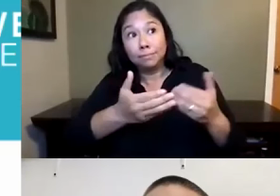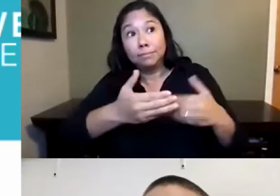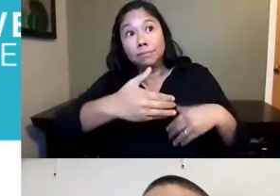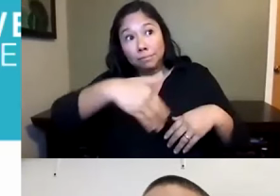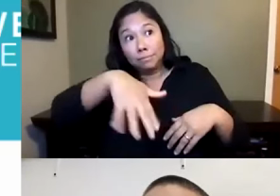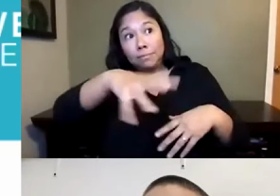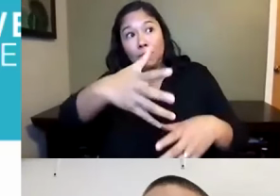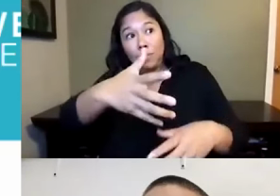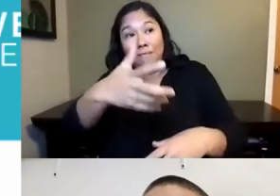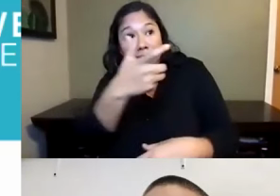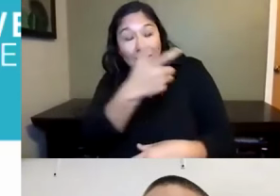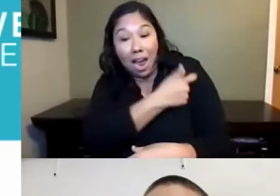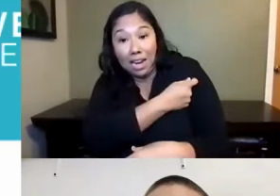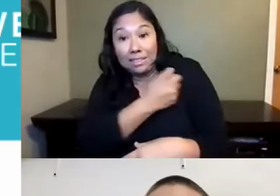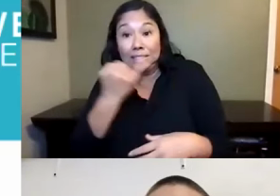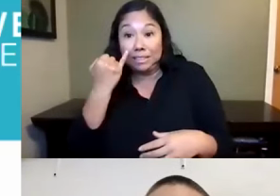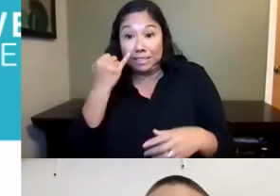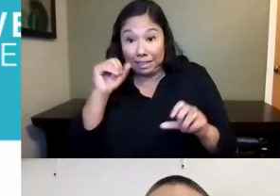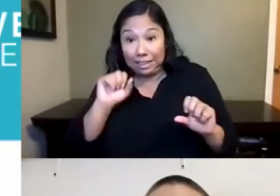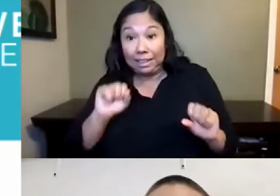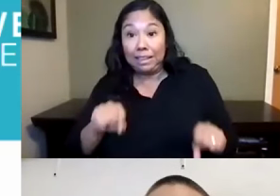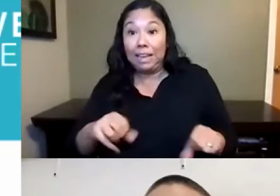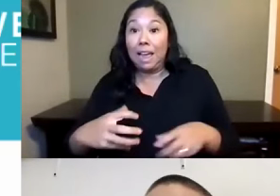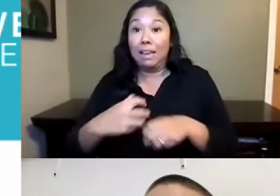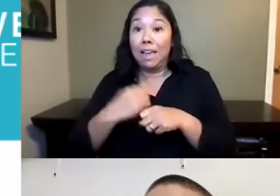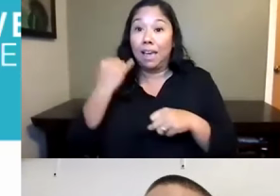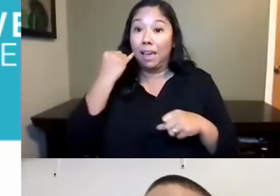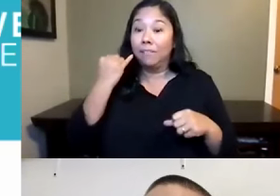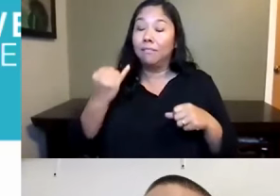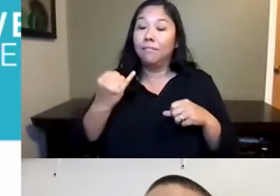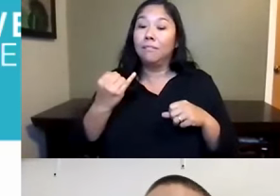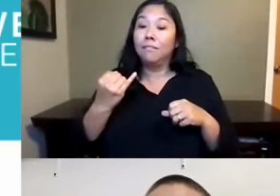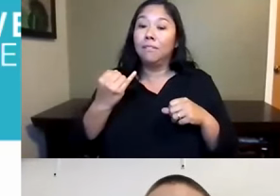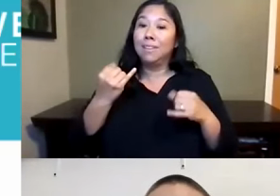especially since it is now becoming more available.